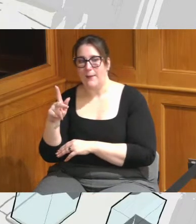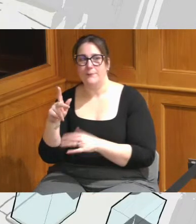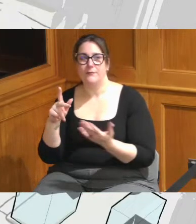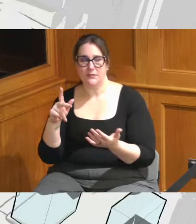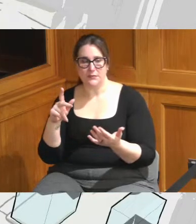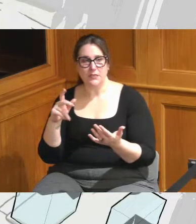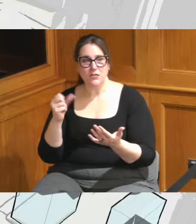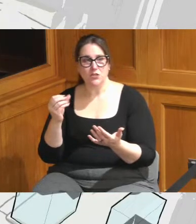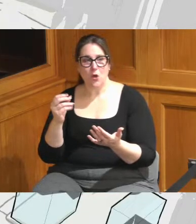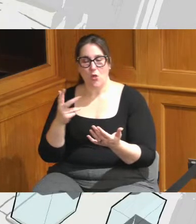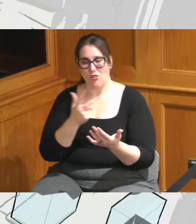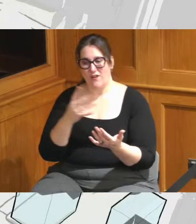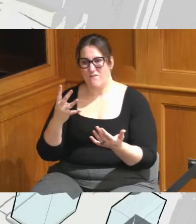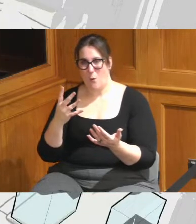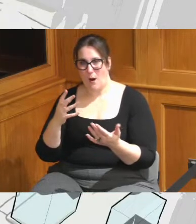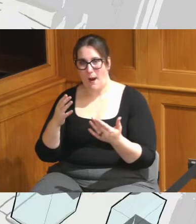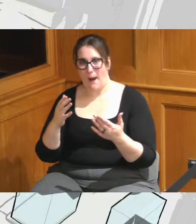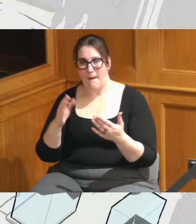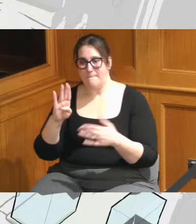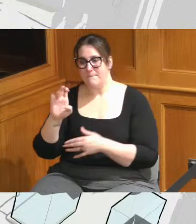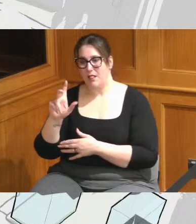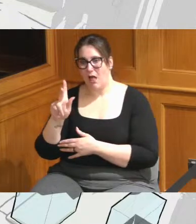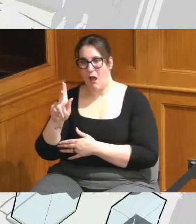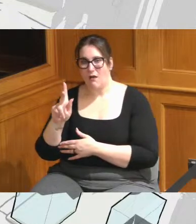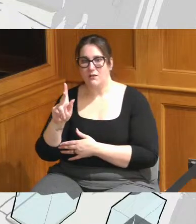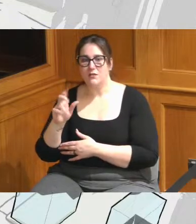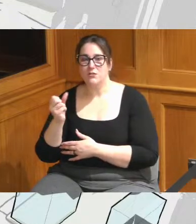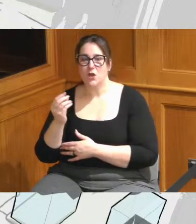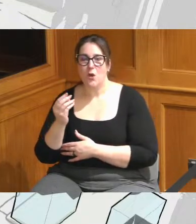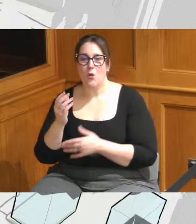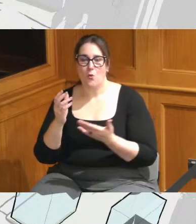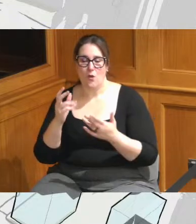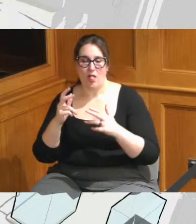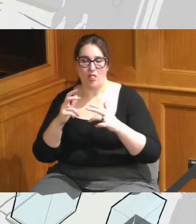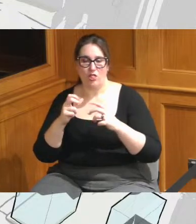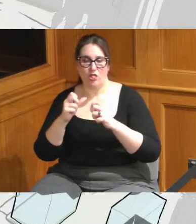count it here of a long-term idea around a freeway cap of which the infrastructure is partially